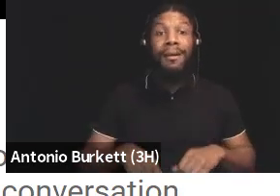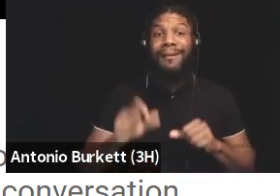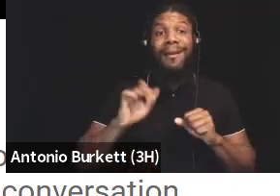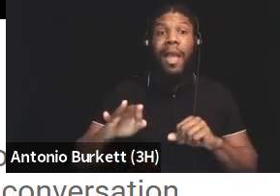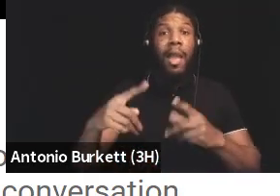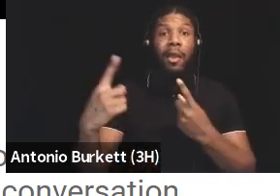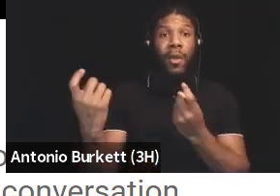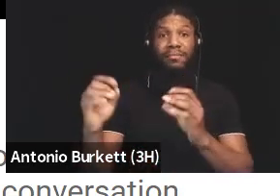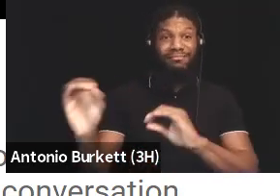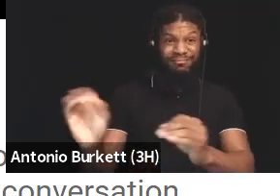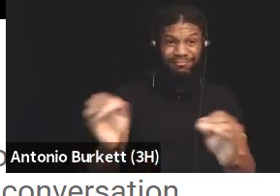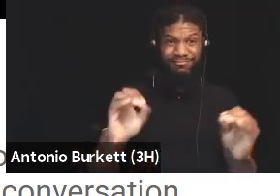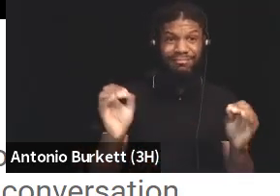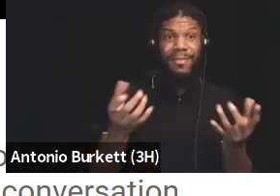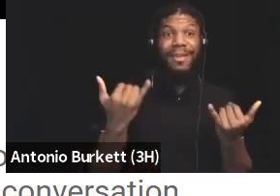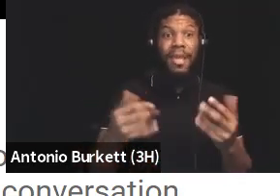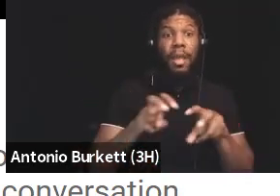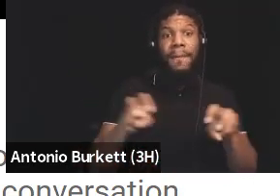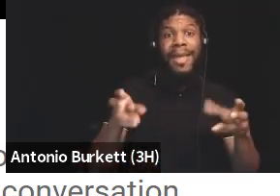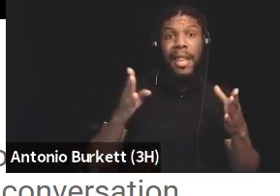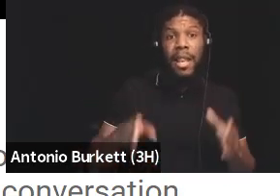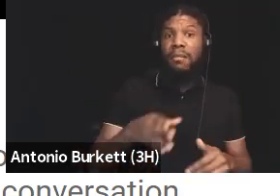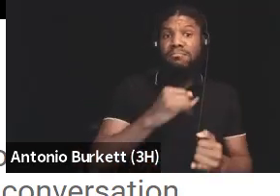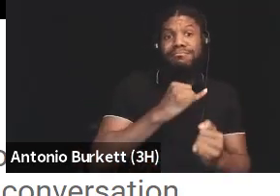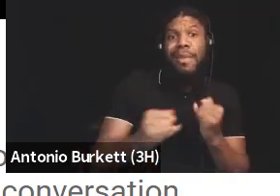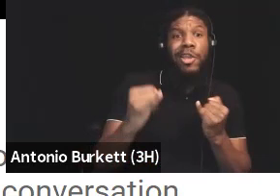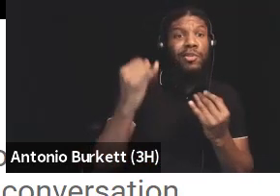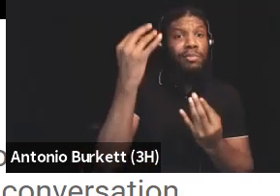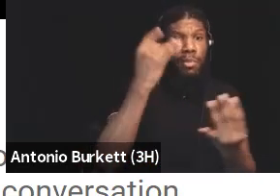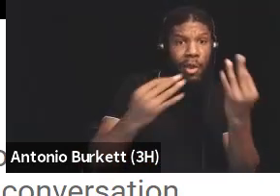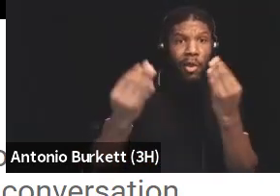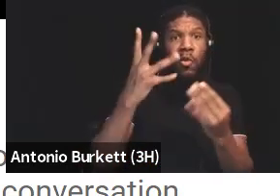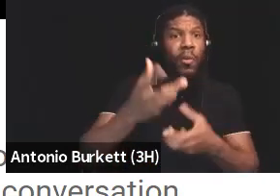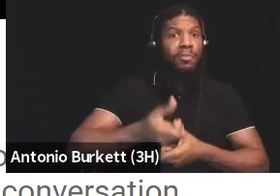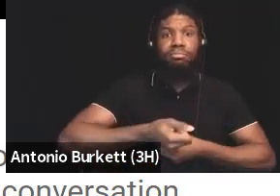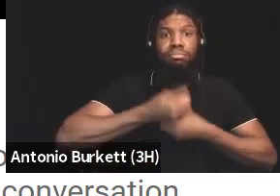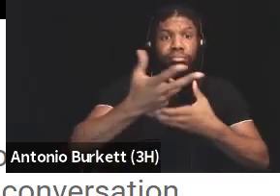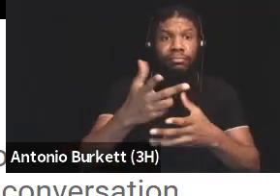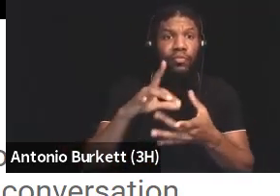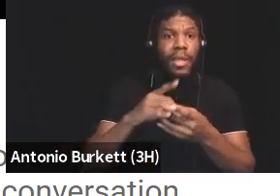I do invite our panelists-- any final thoughts that you'd like to share on this topic of working